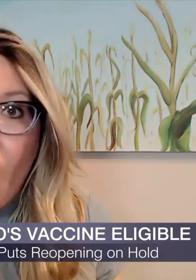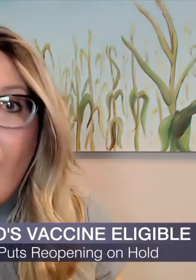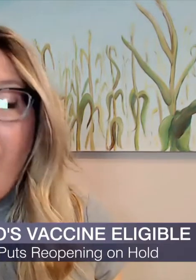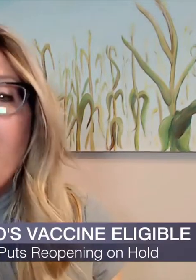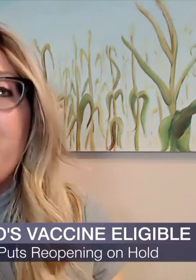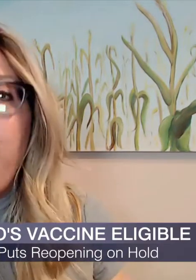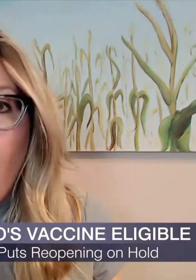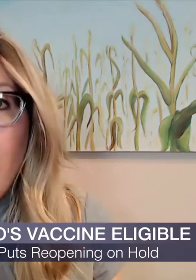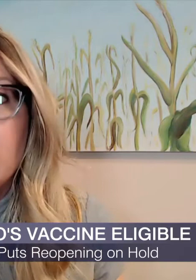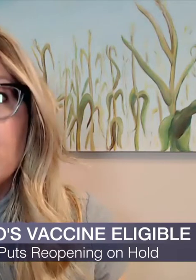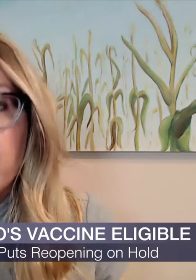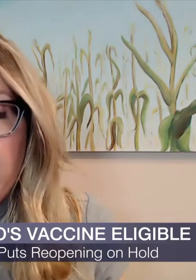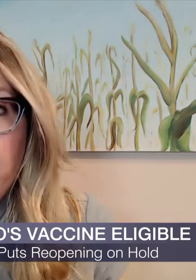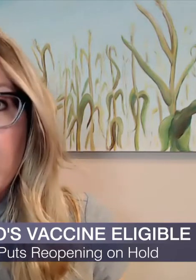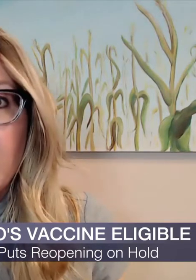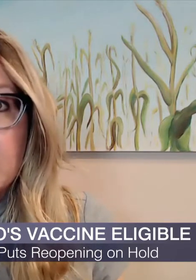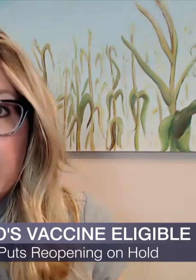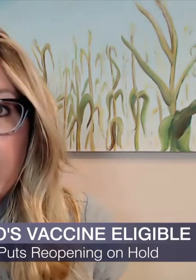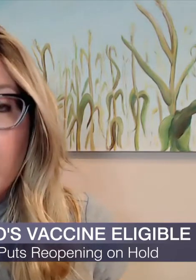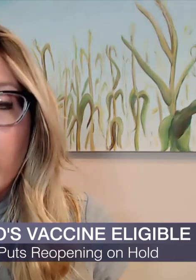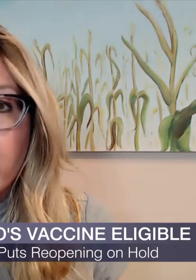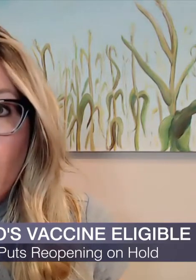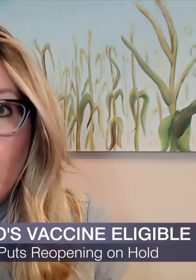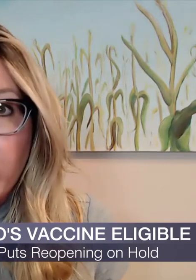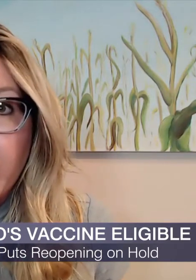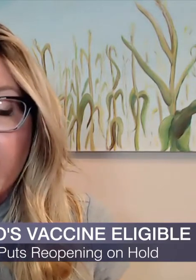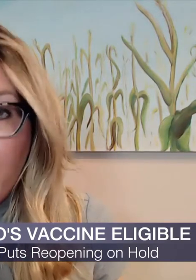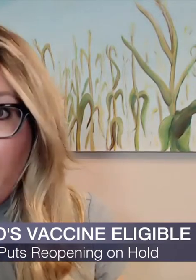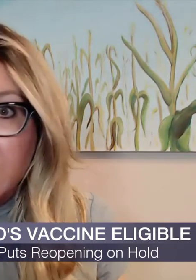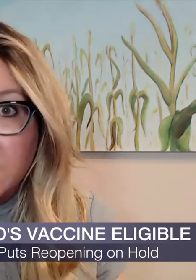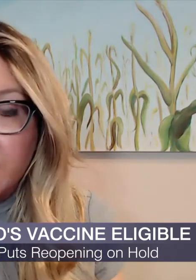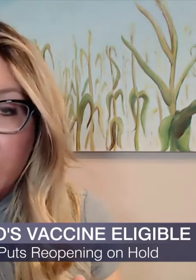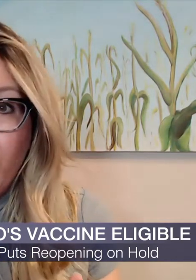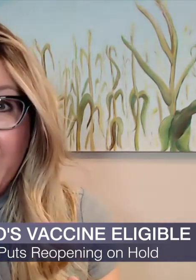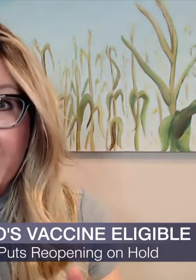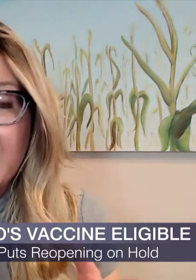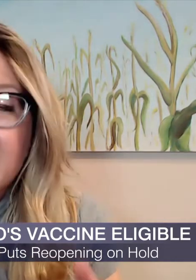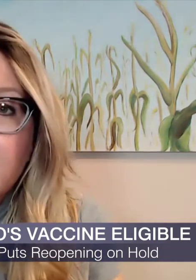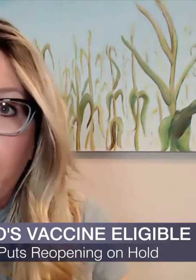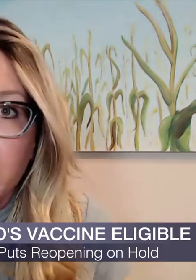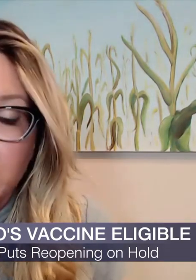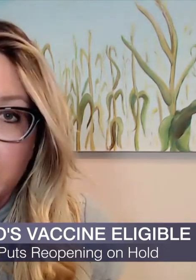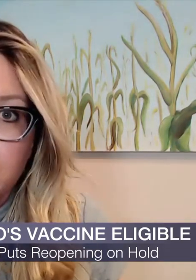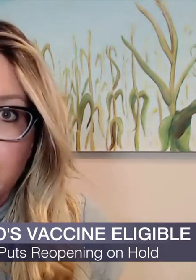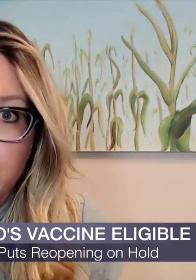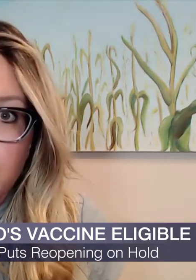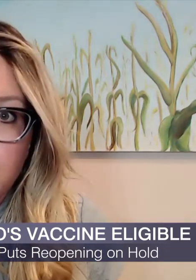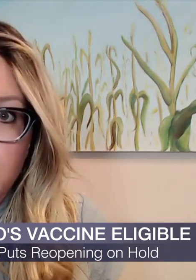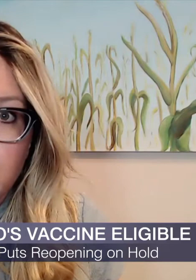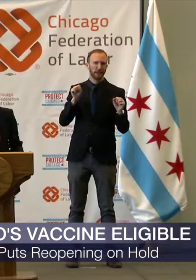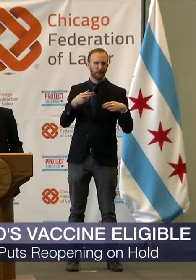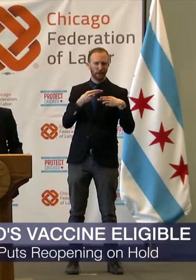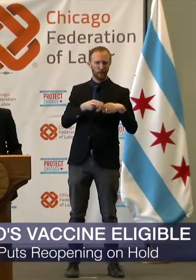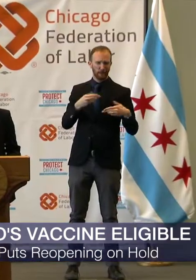AROUND 2%.